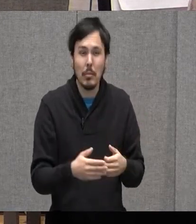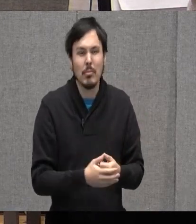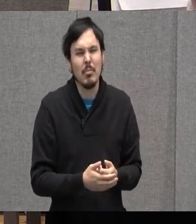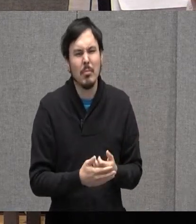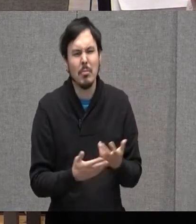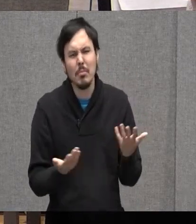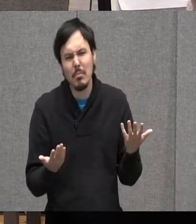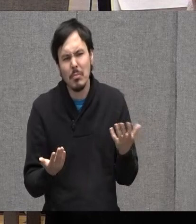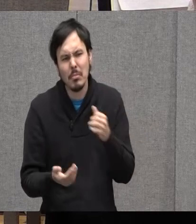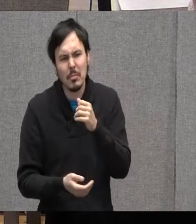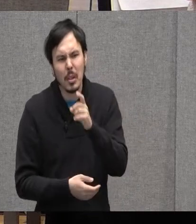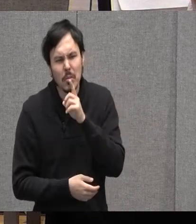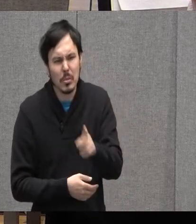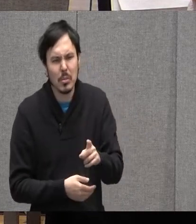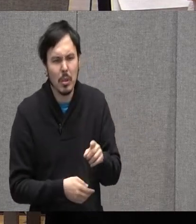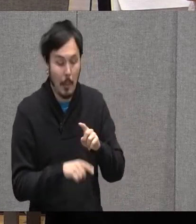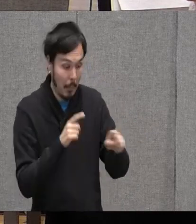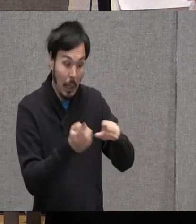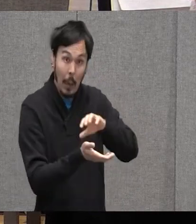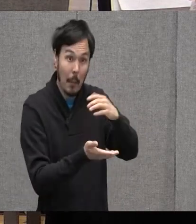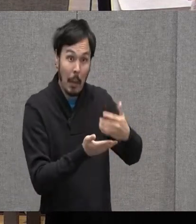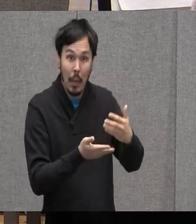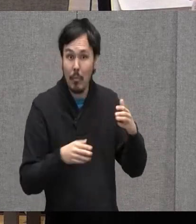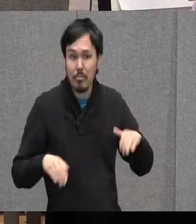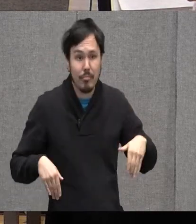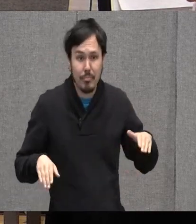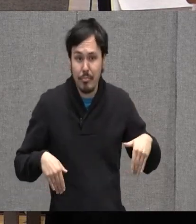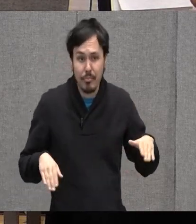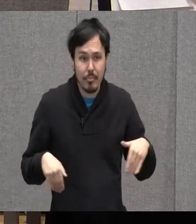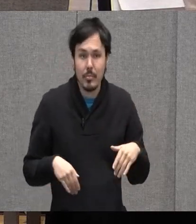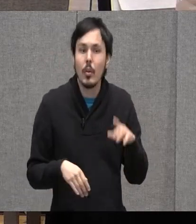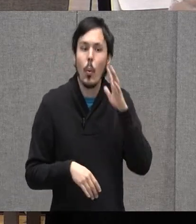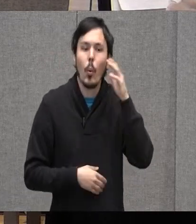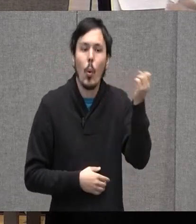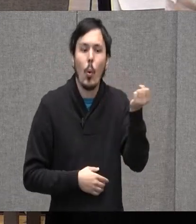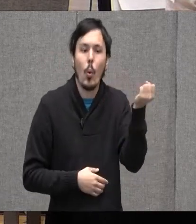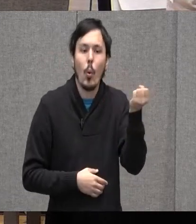But it's not a quantity and it's not a question yet, so we're gonna hold off on that.